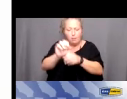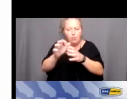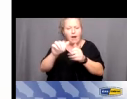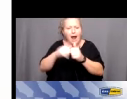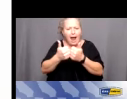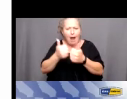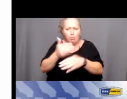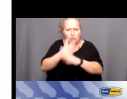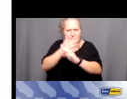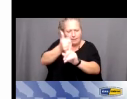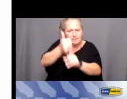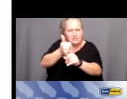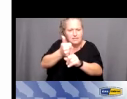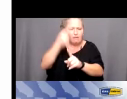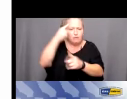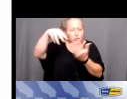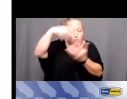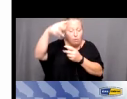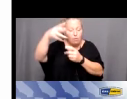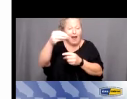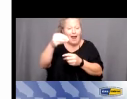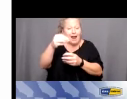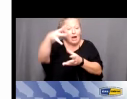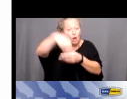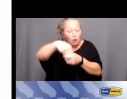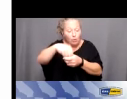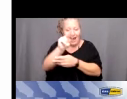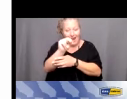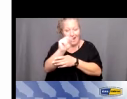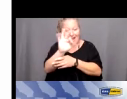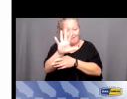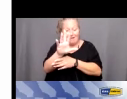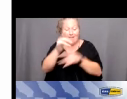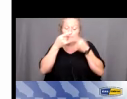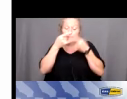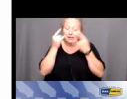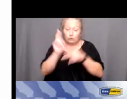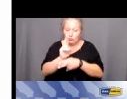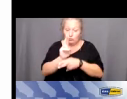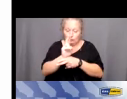can protect themselves including using n95 masks which the